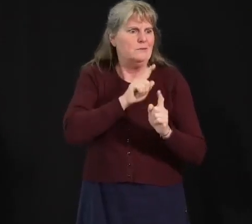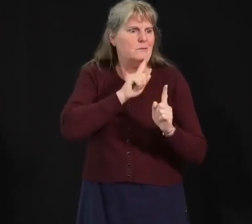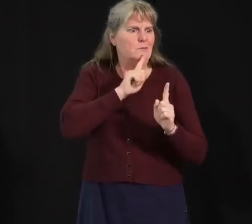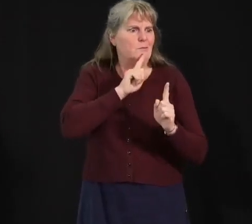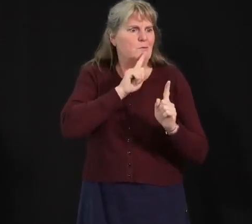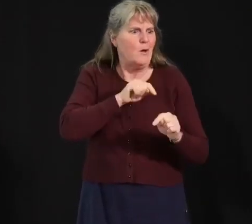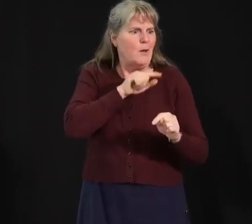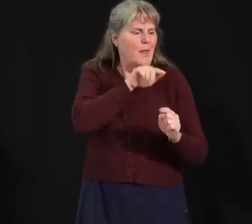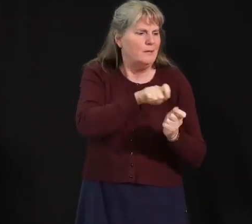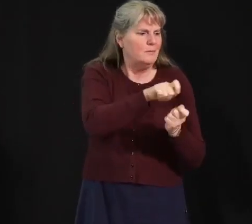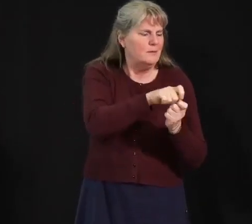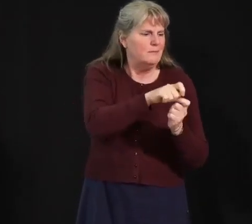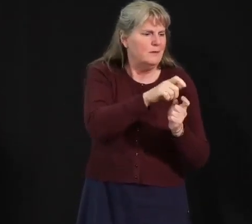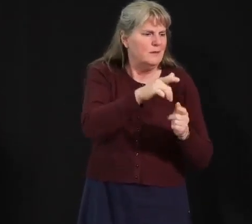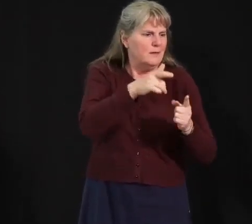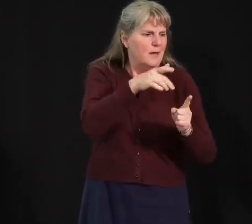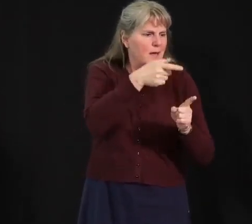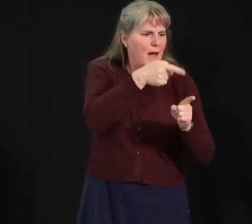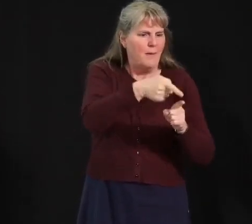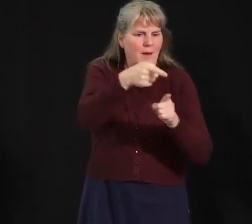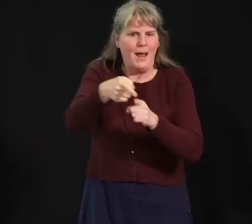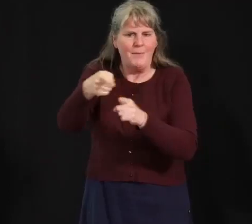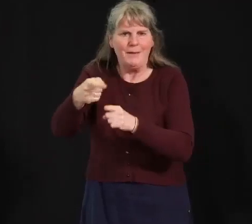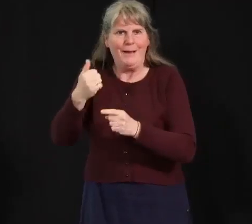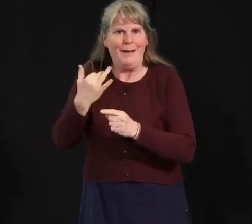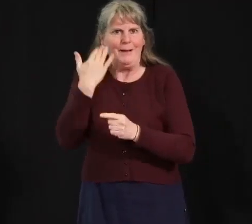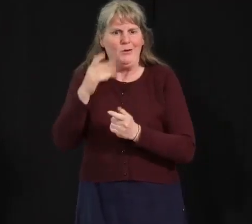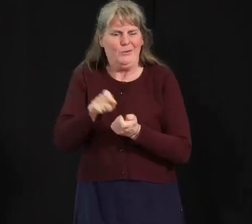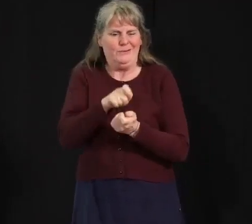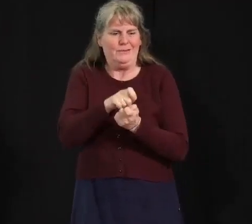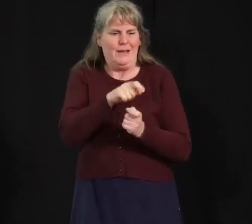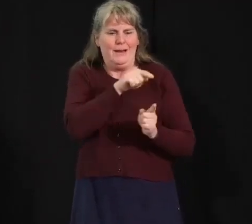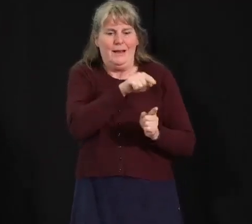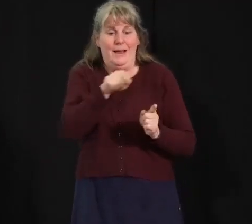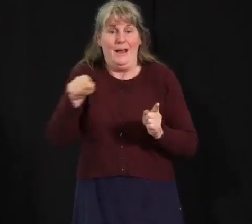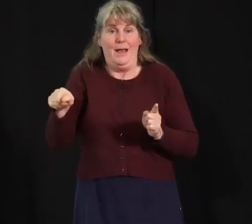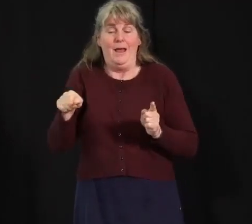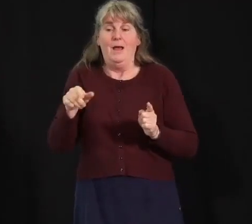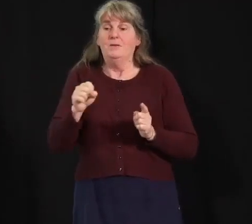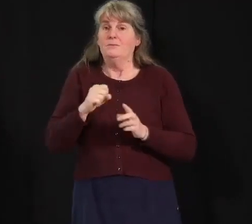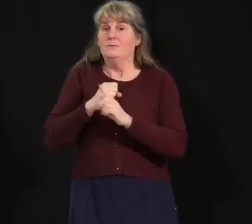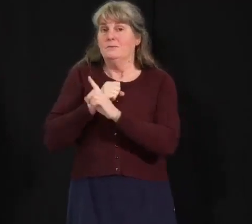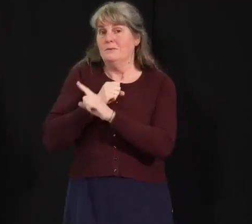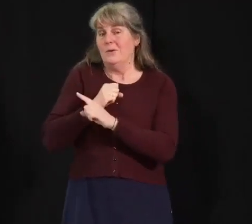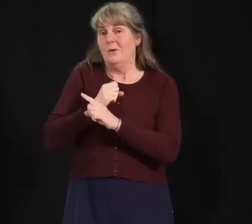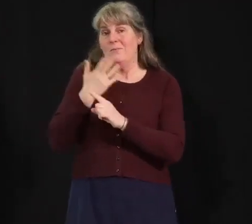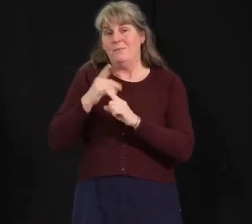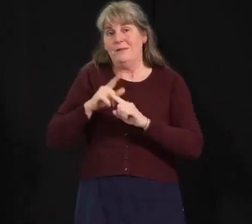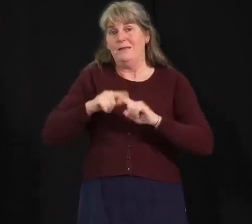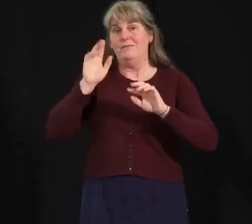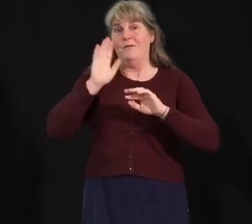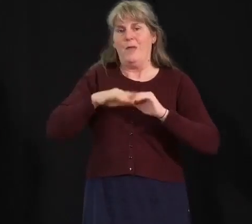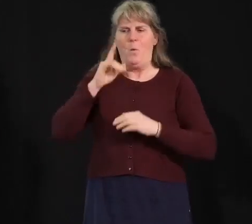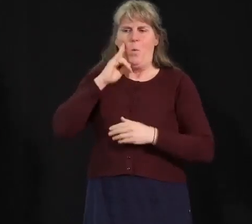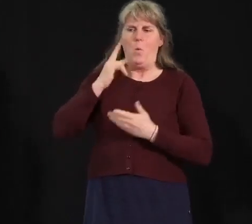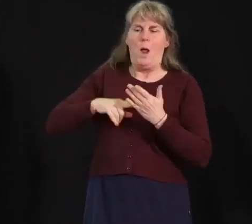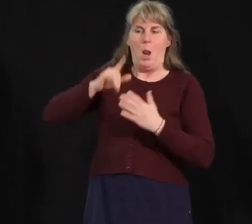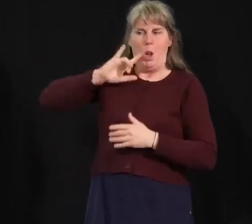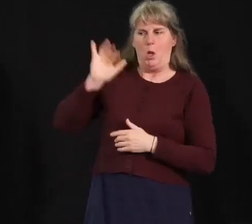Of course when we hear stories-- we don't have the details.